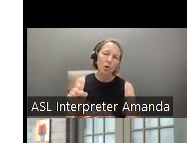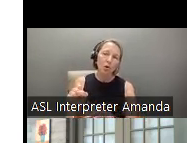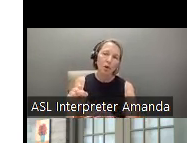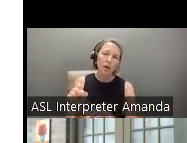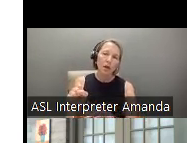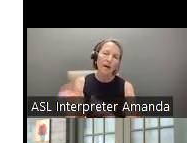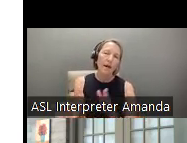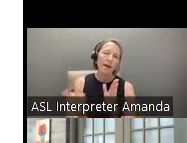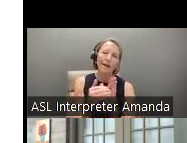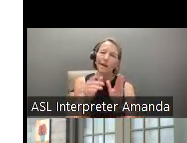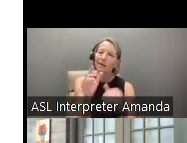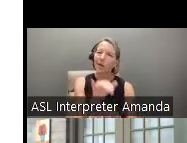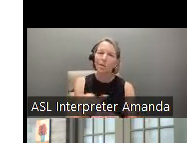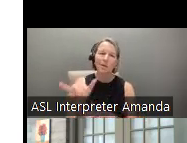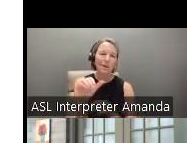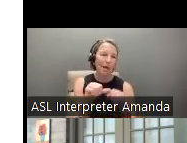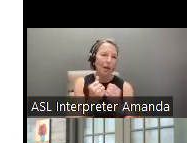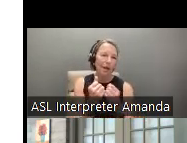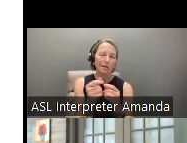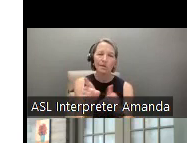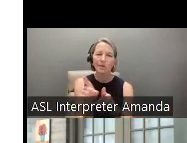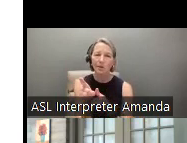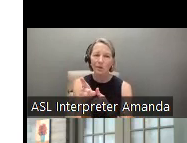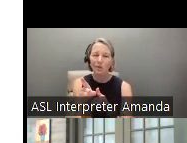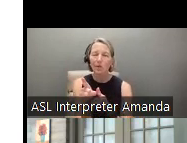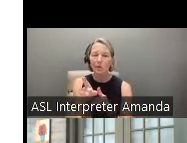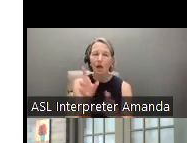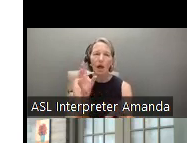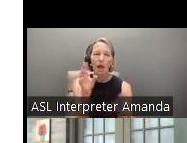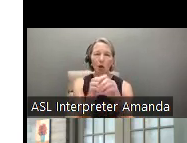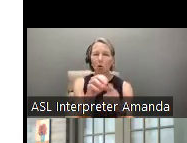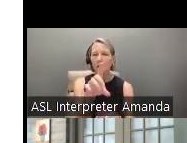um again those same agencies as well um and also including Disability Rights South Carolina